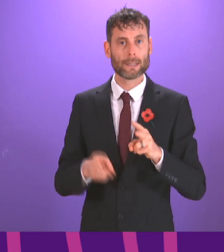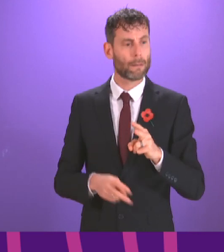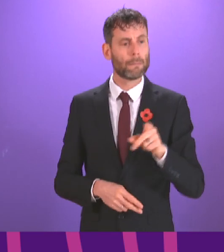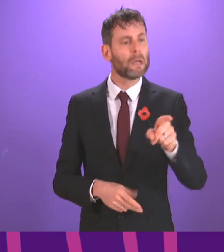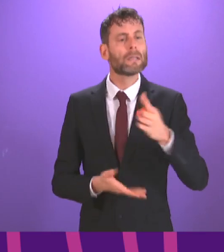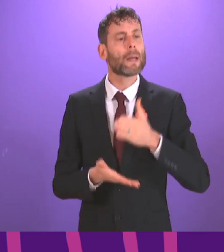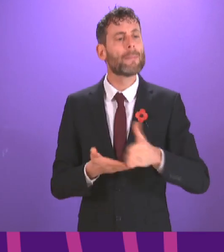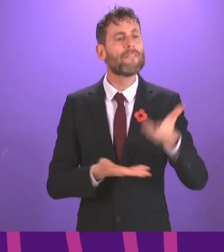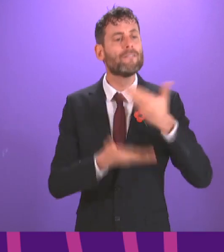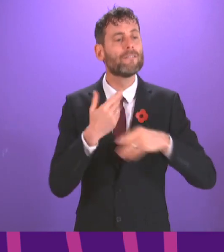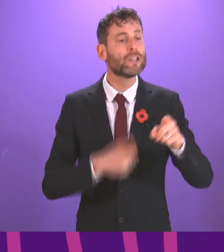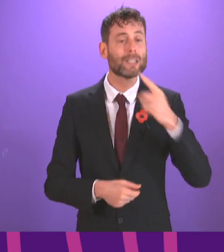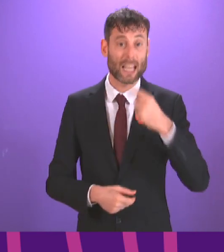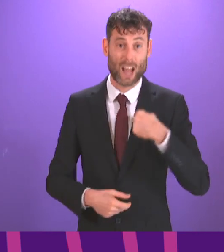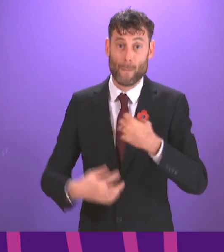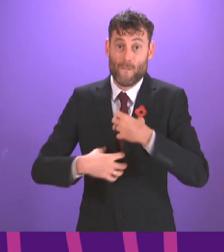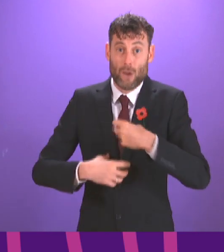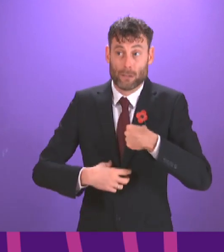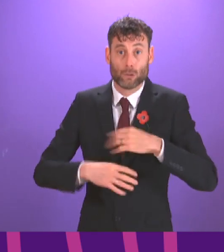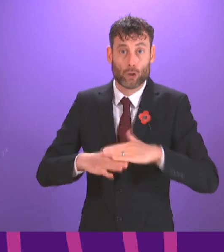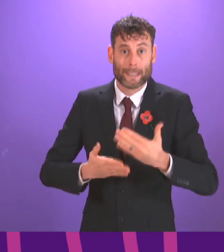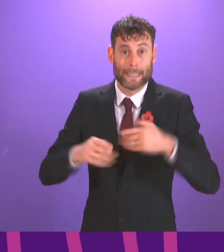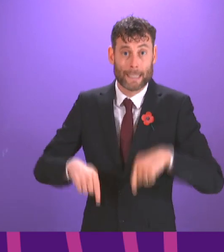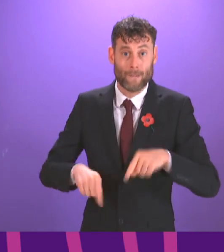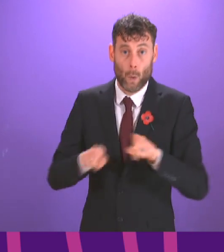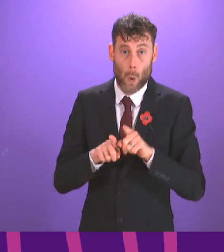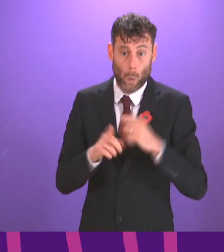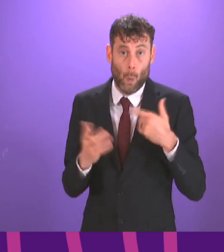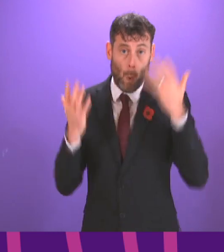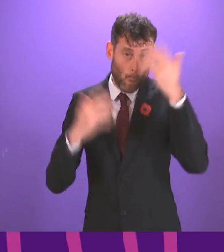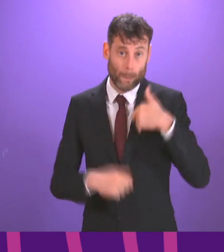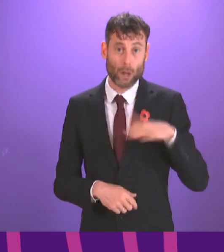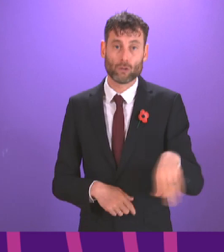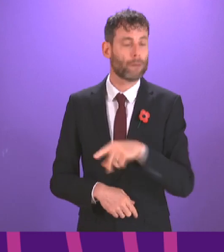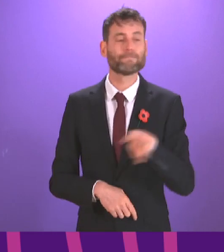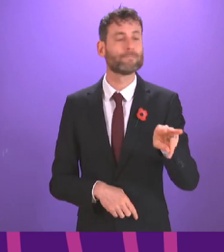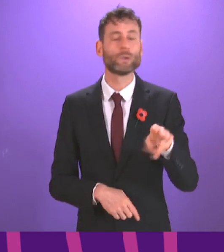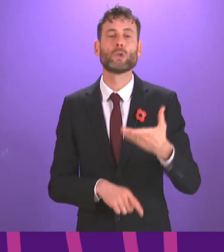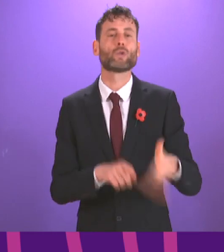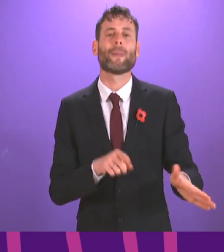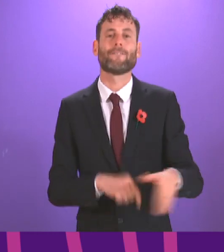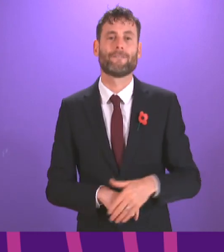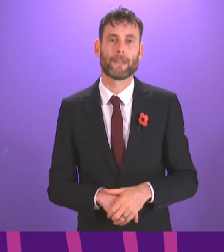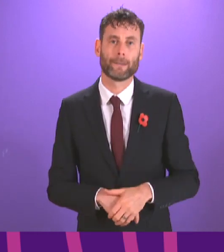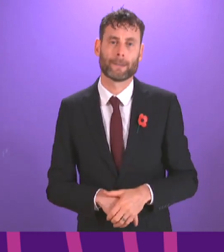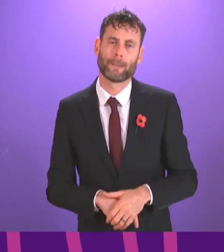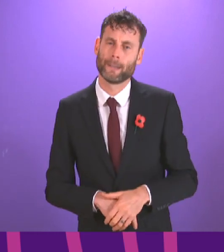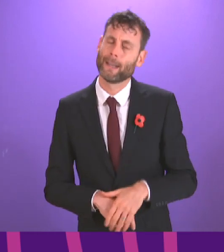that she was frightened for her safety and the safety of her children. They need someone on their side.